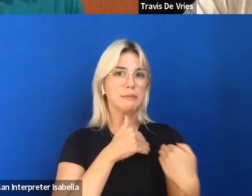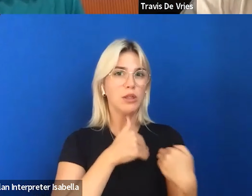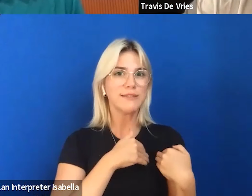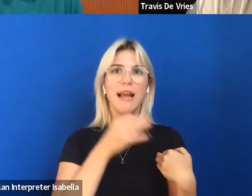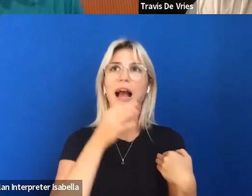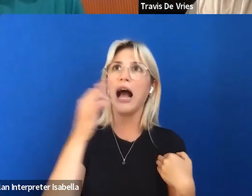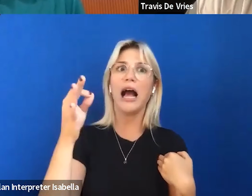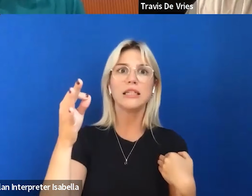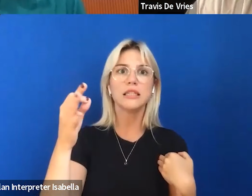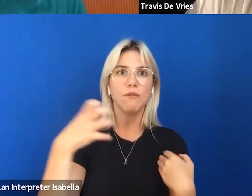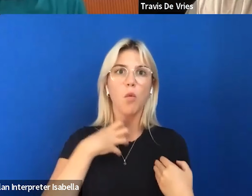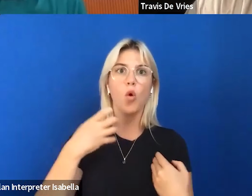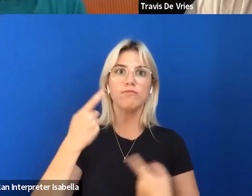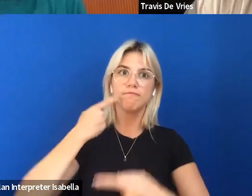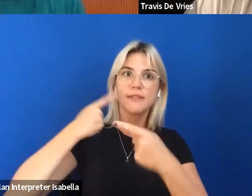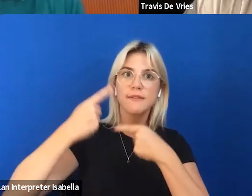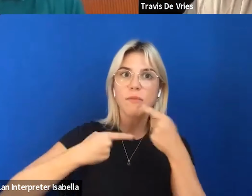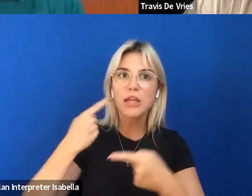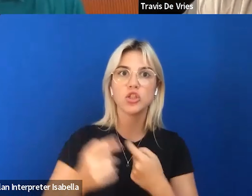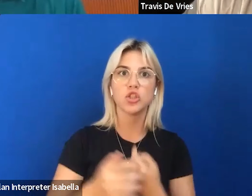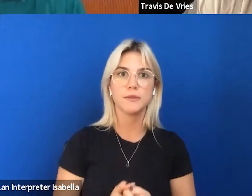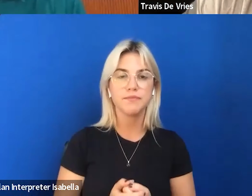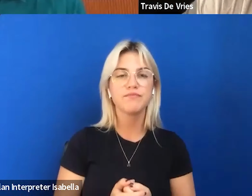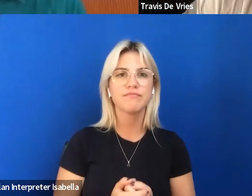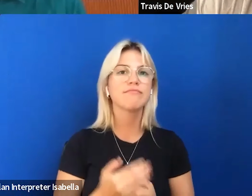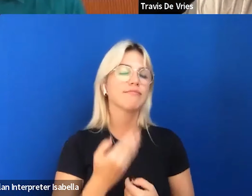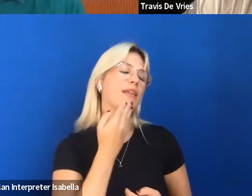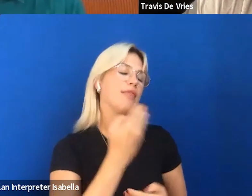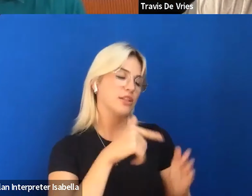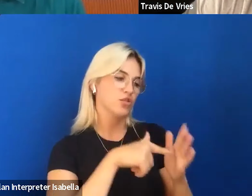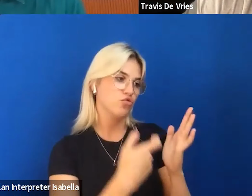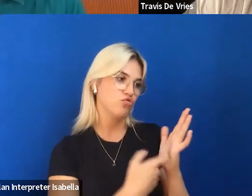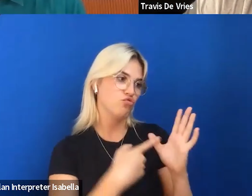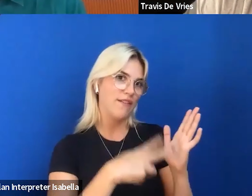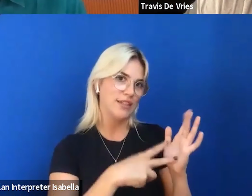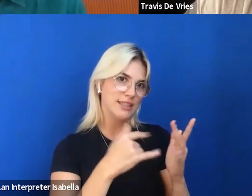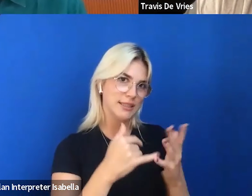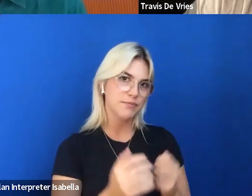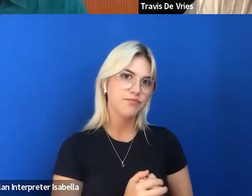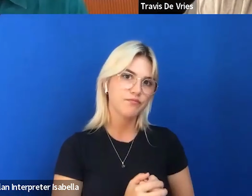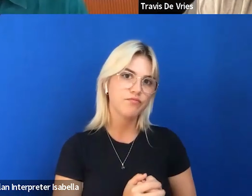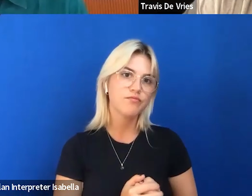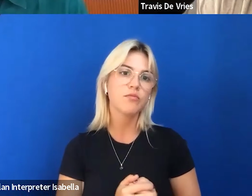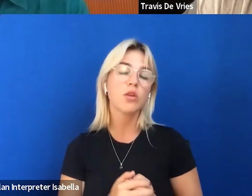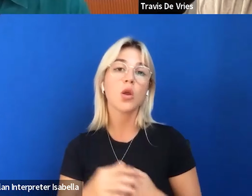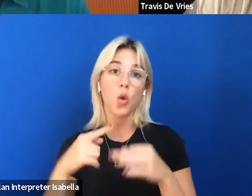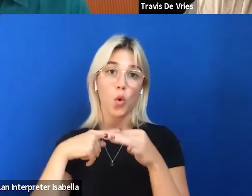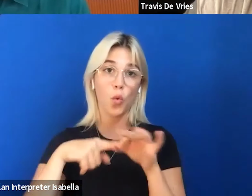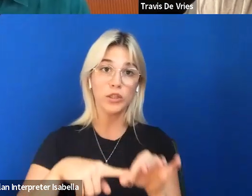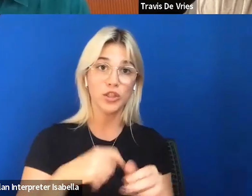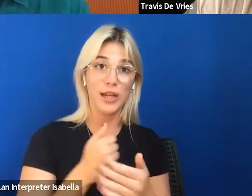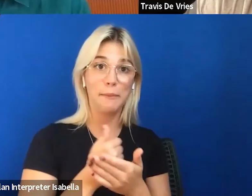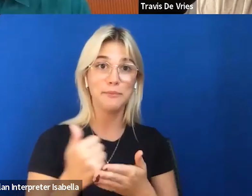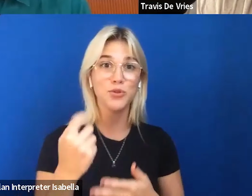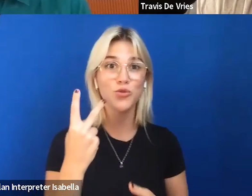Thanks, Travis. And question two for you, is there a difference